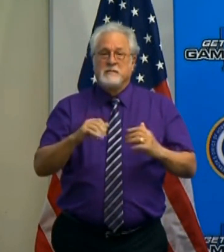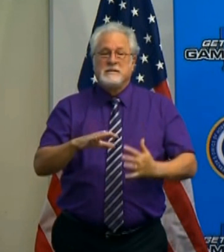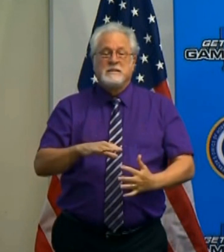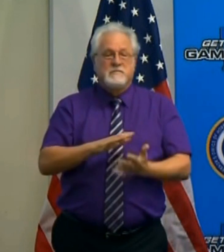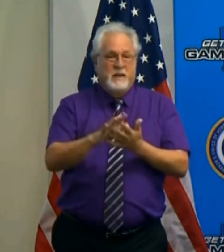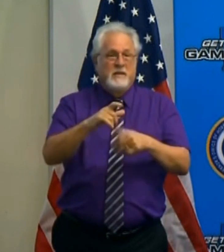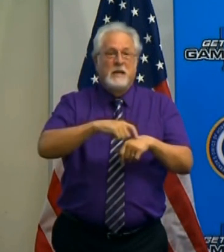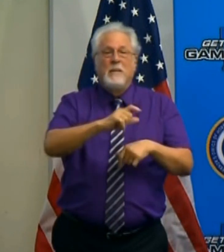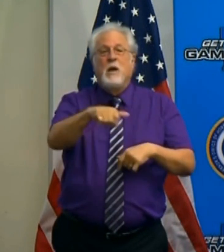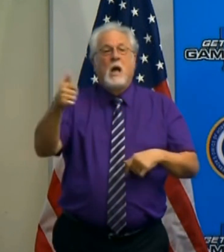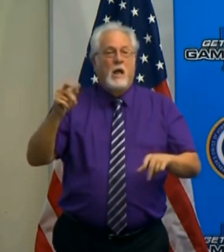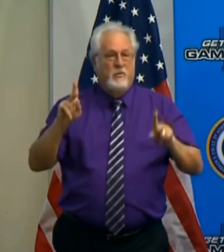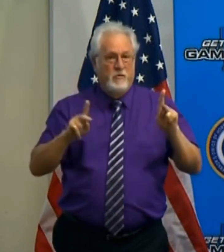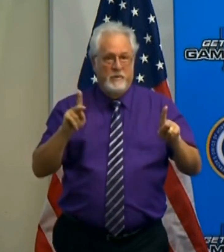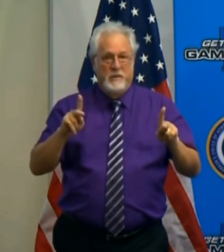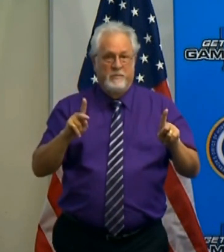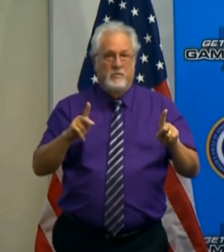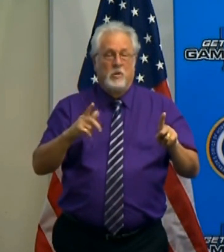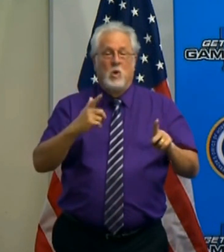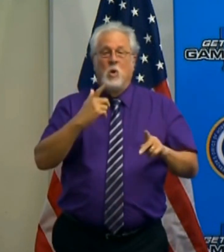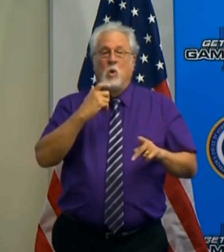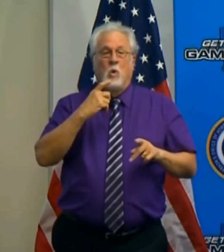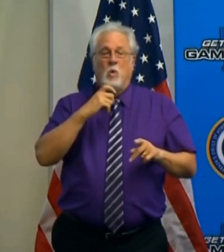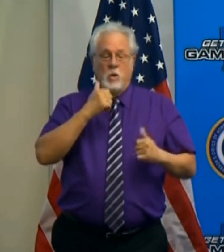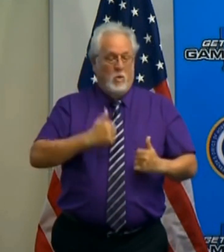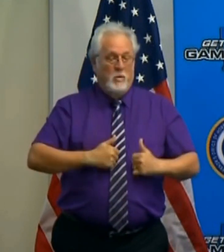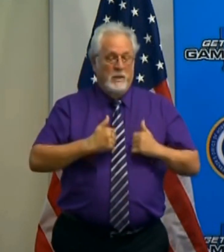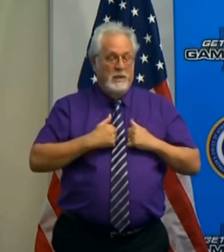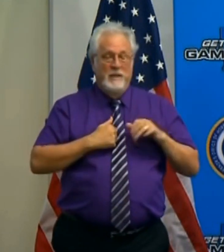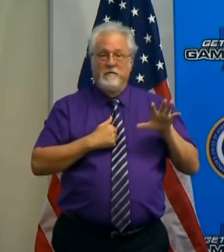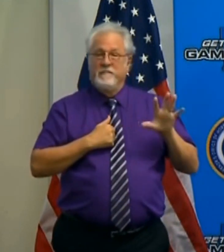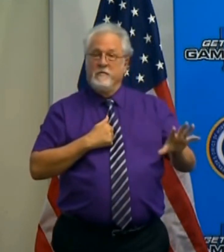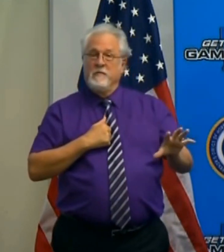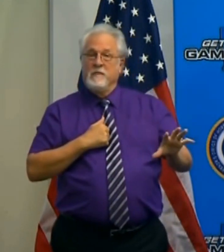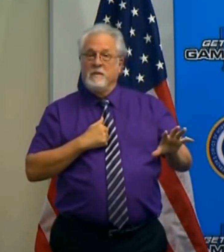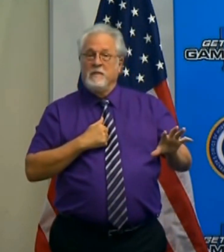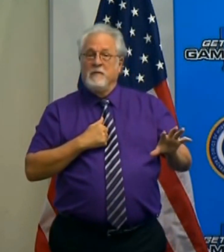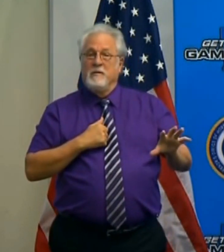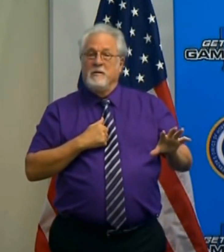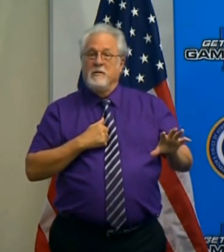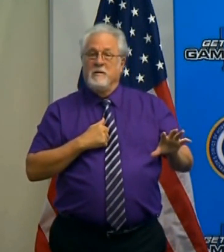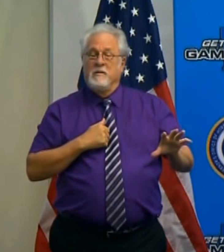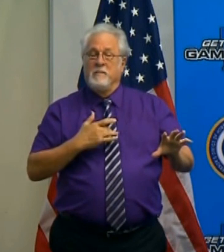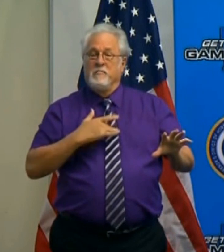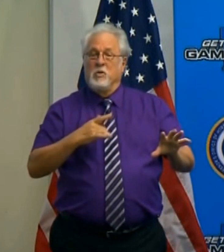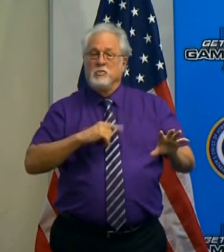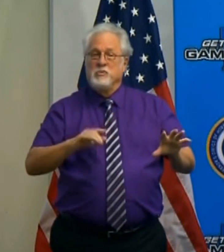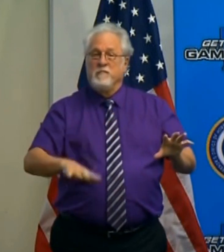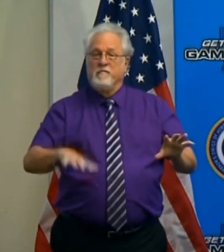other individuals who who may not live in an area uh that is prone to flooding or for some other